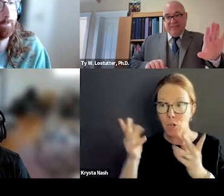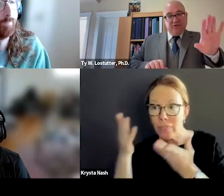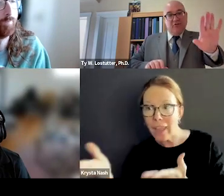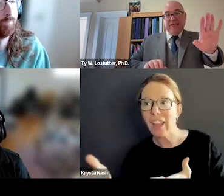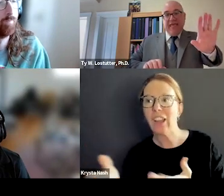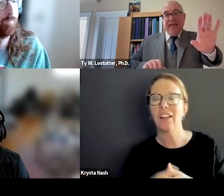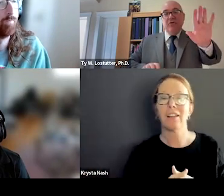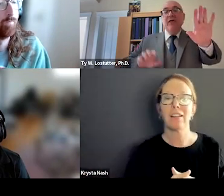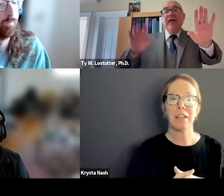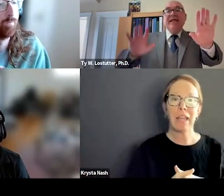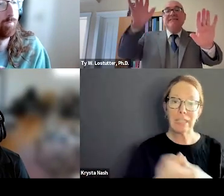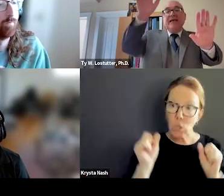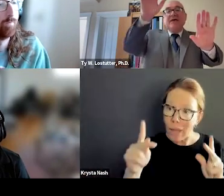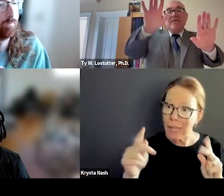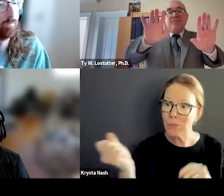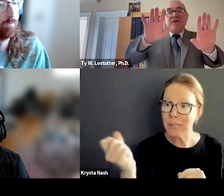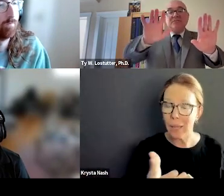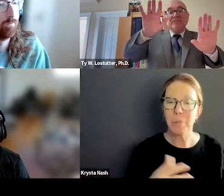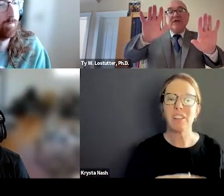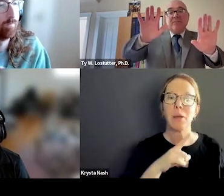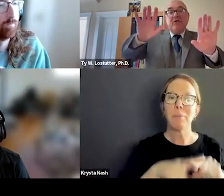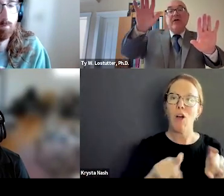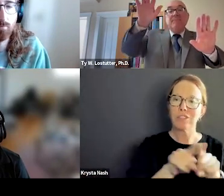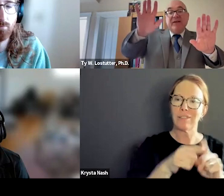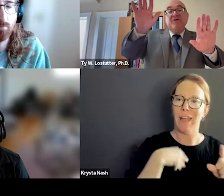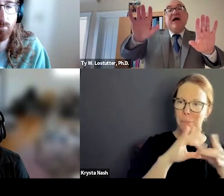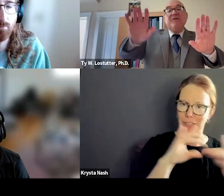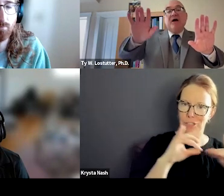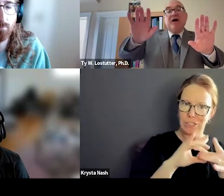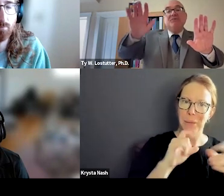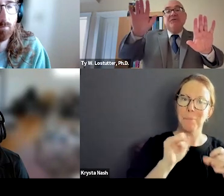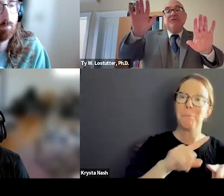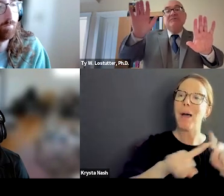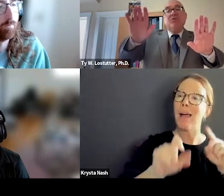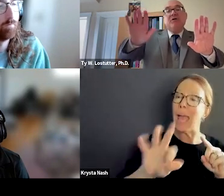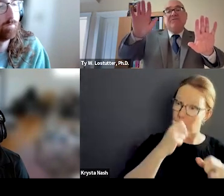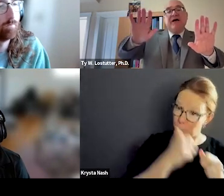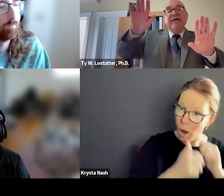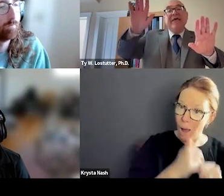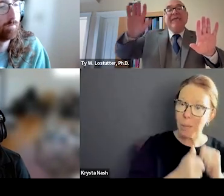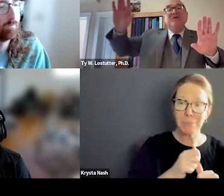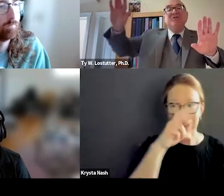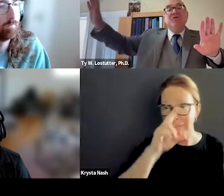it's okay to gamble and at the same time have a message to tell people. But if you're having problems or if this is no longer fun, here's